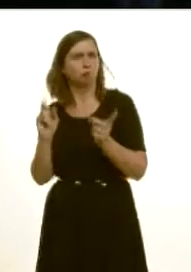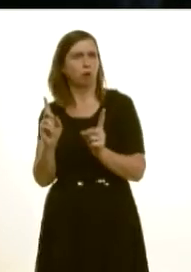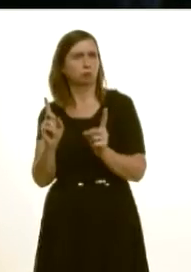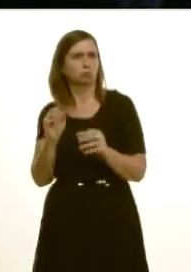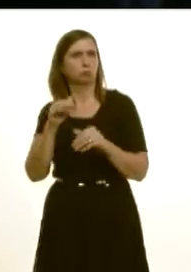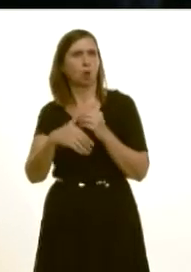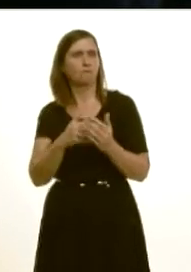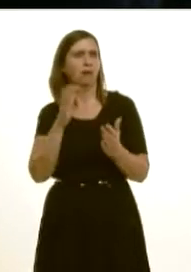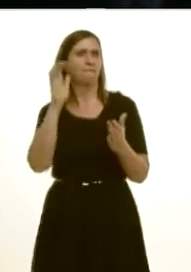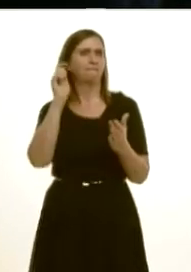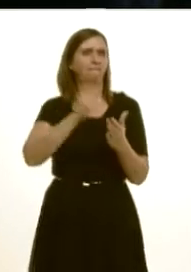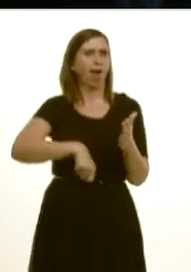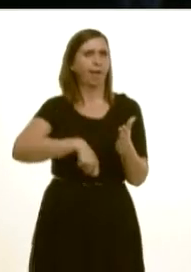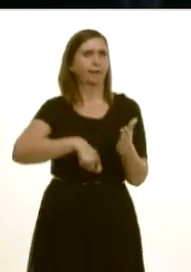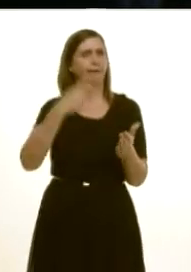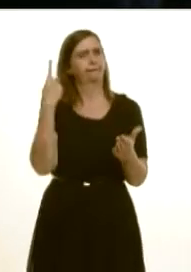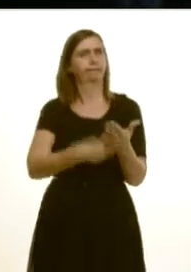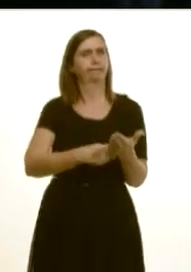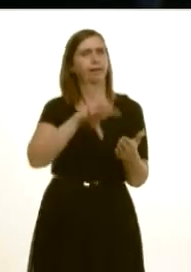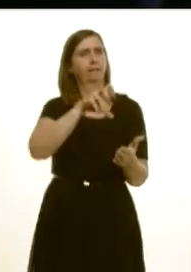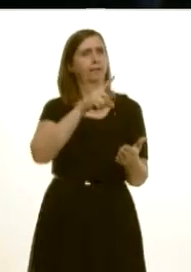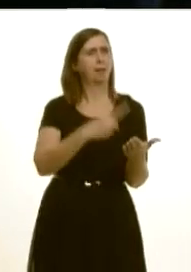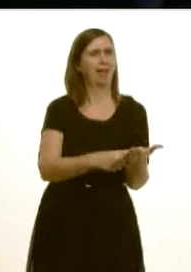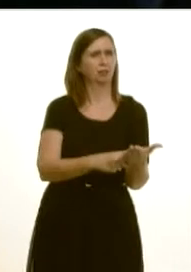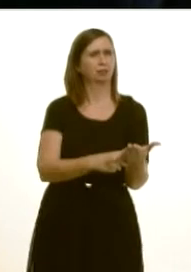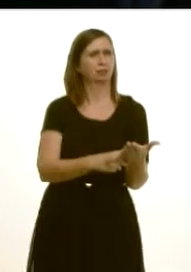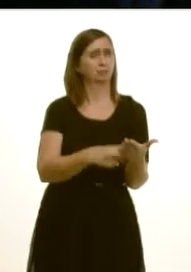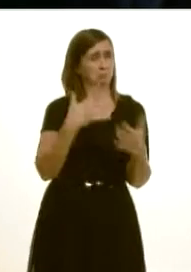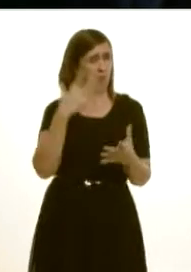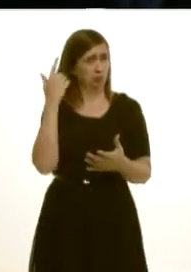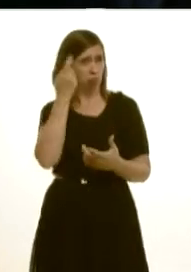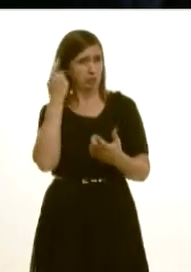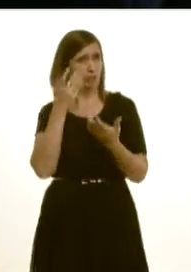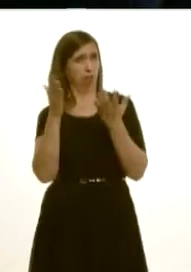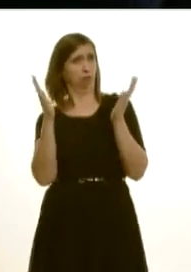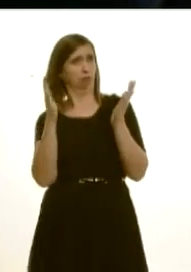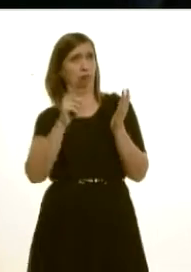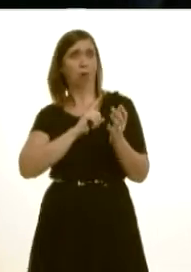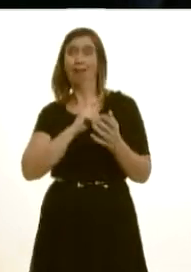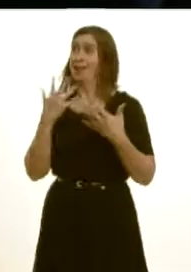notice of £50, when one realises that if you carry a mobile phone now it is an illegal